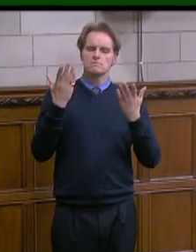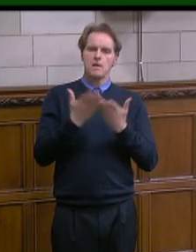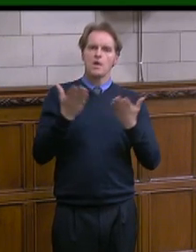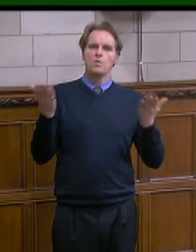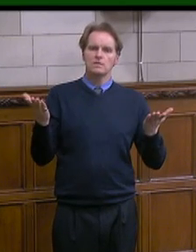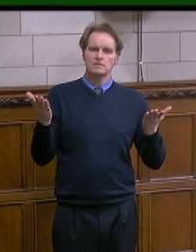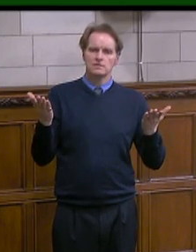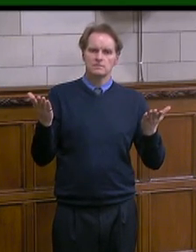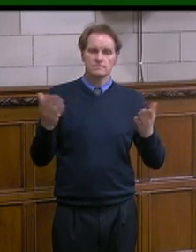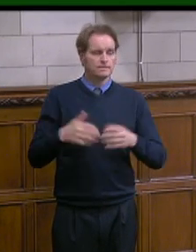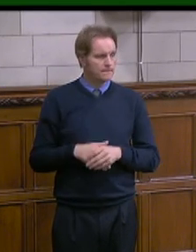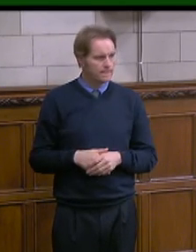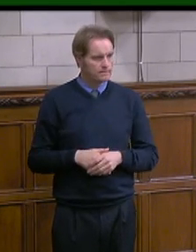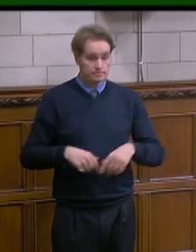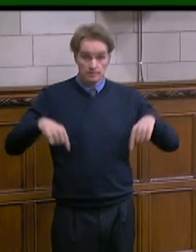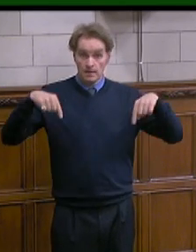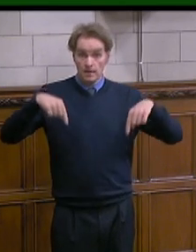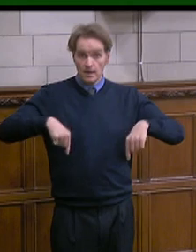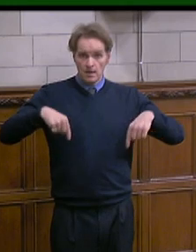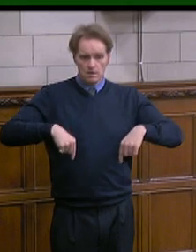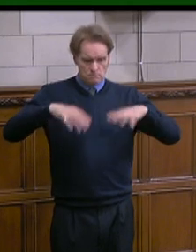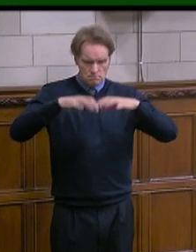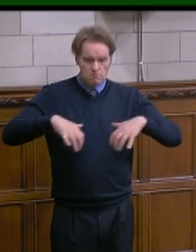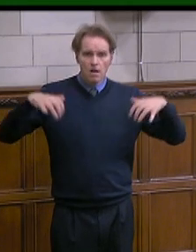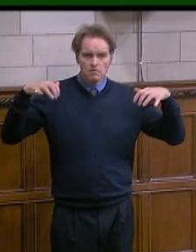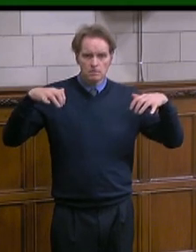Nobody in this place can be against equality.